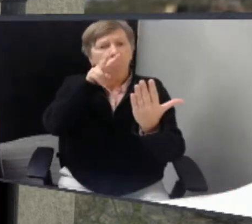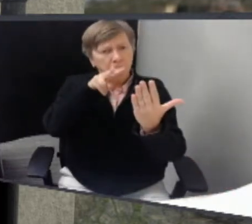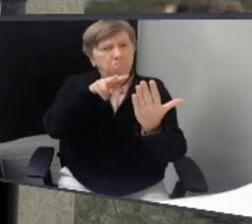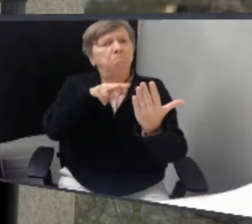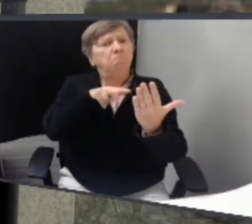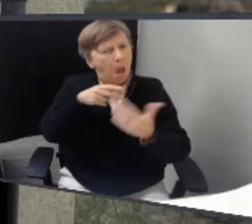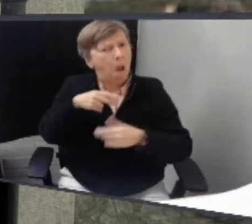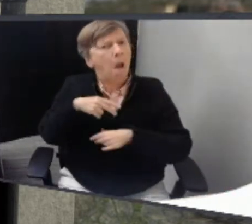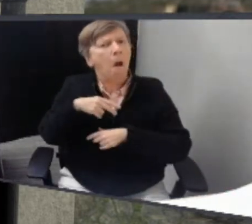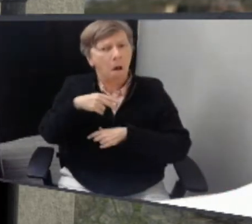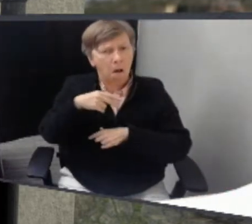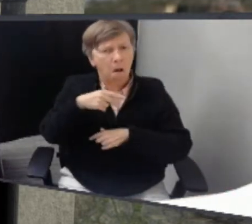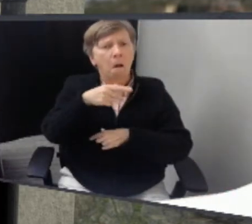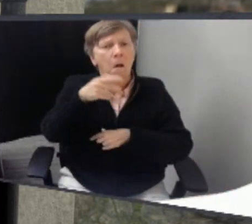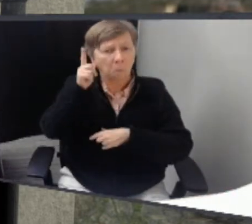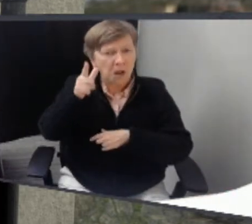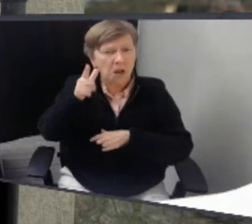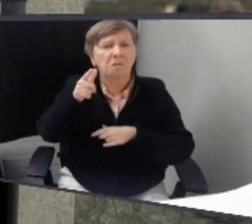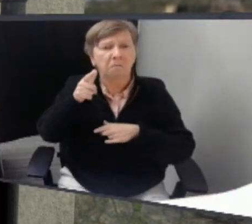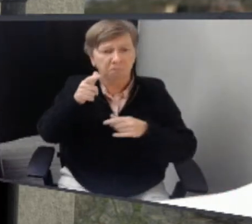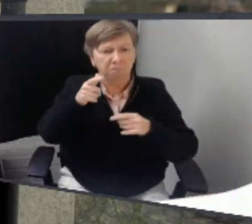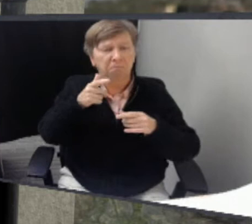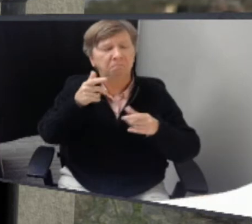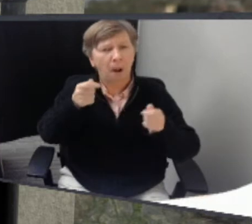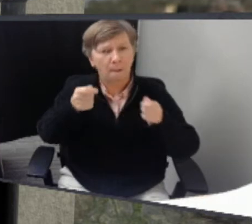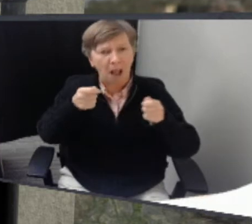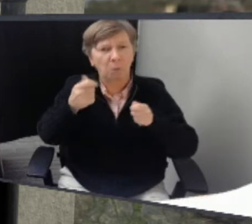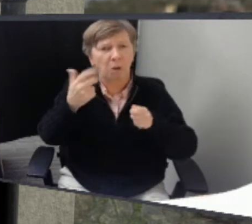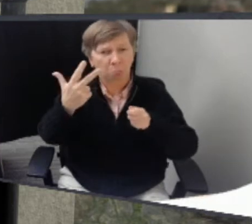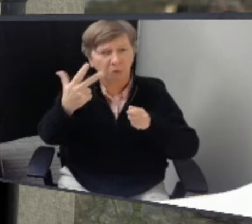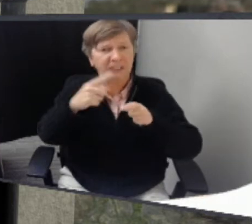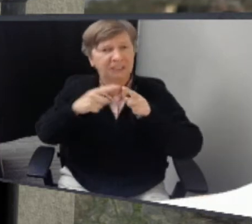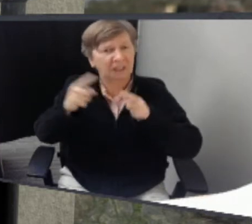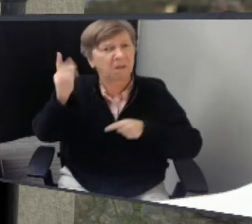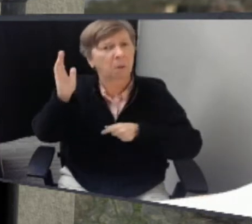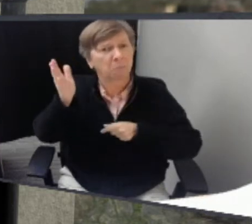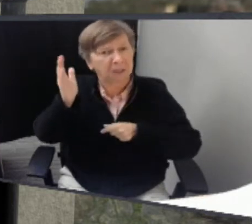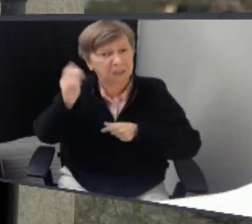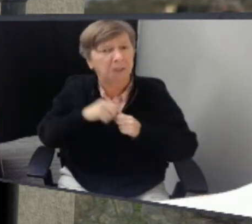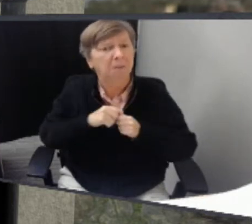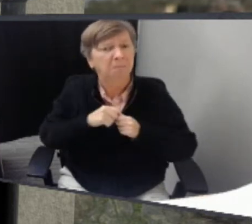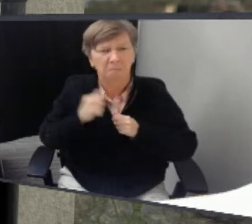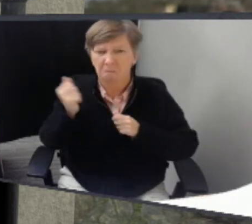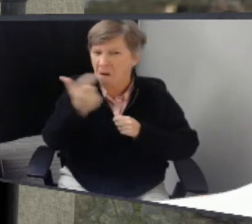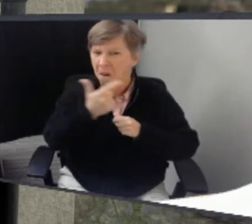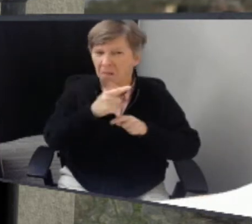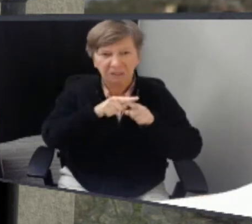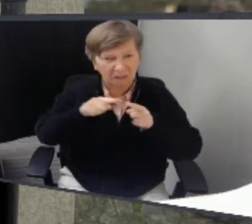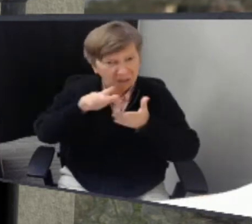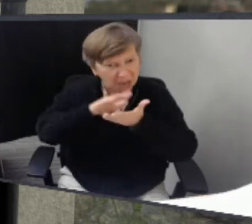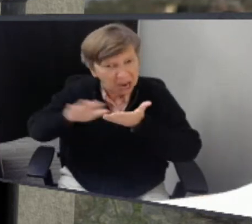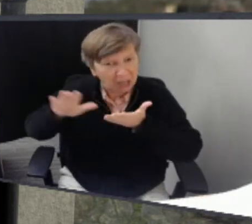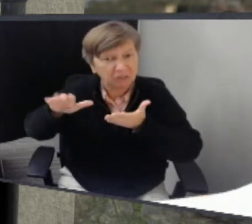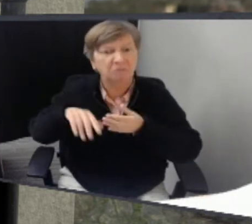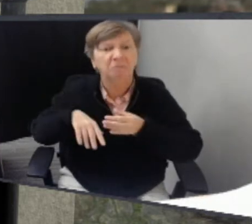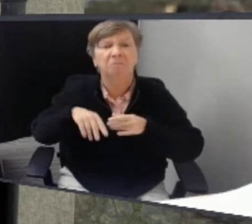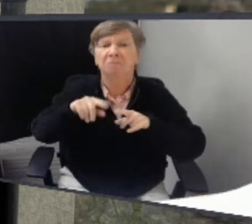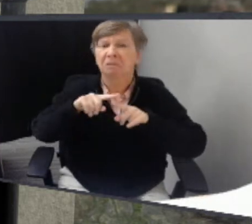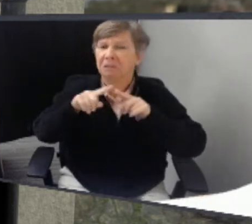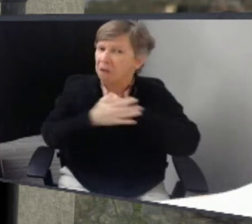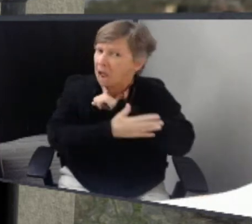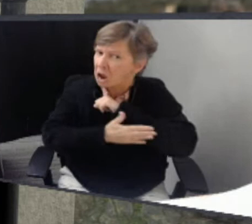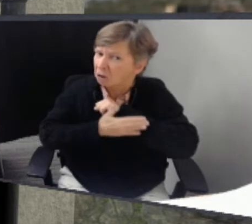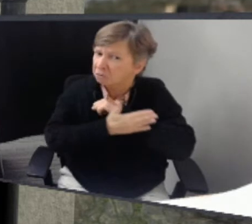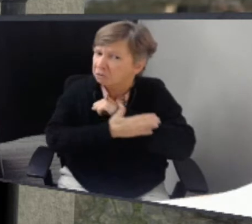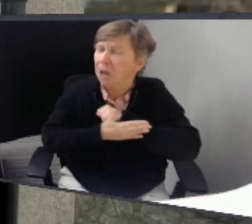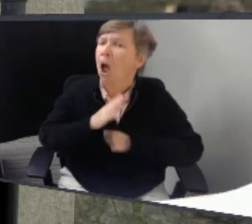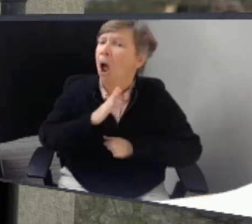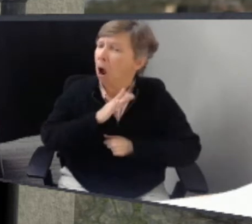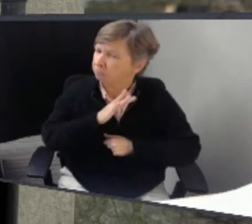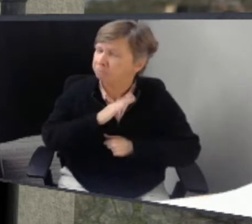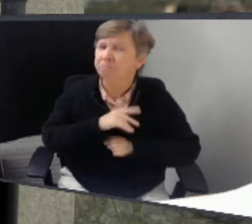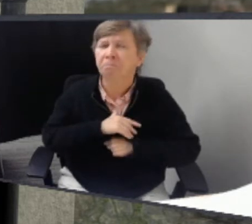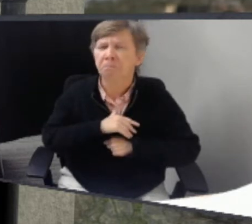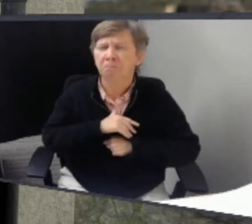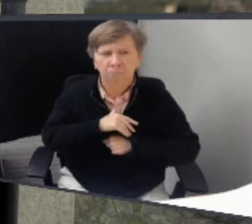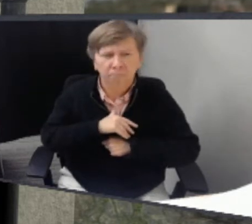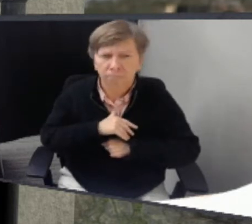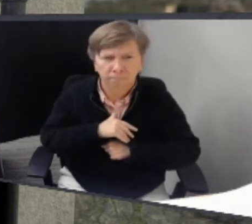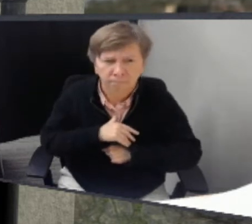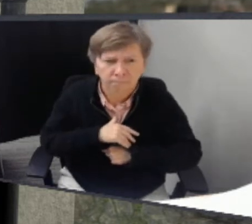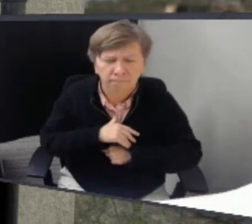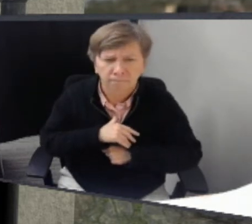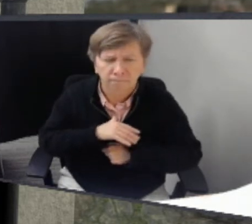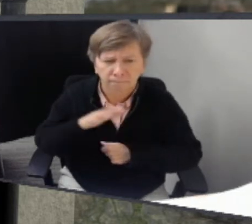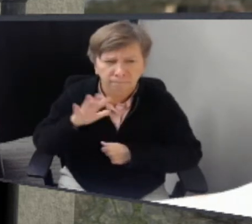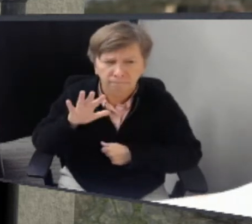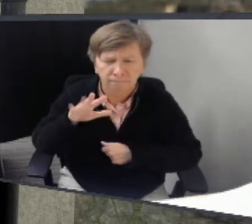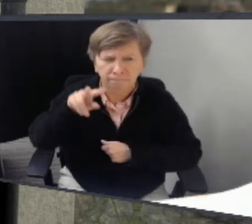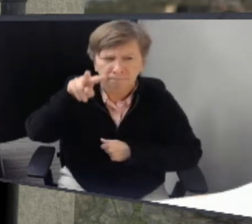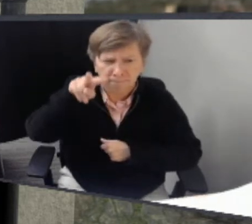schedule, which I took a look at, and I was assigned to moderate three different presentations, different